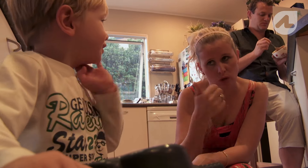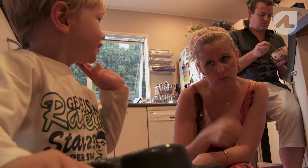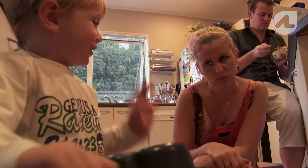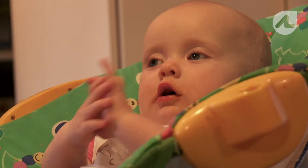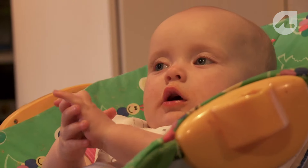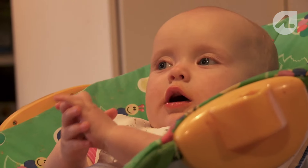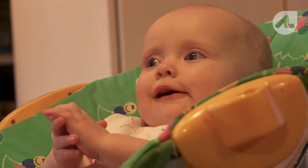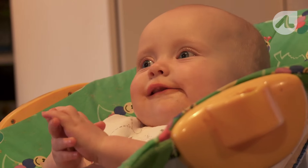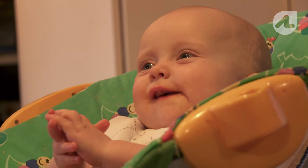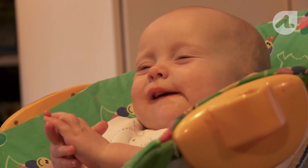It's okay.